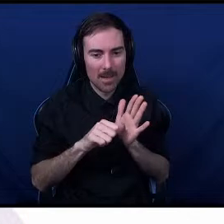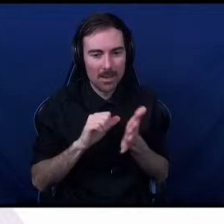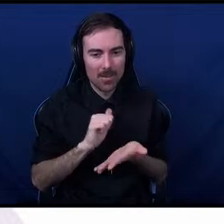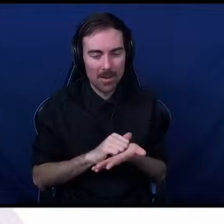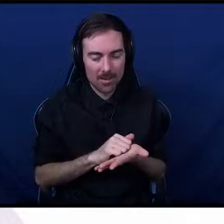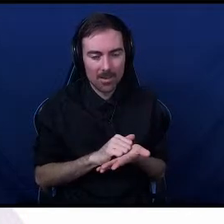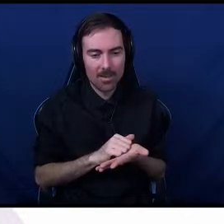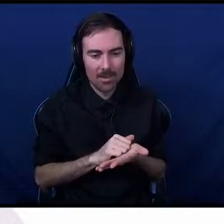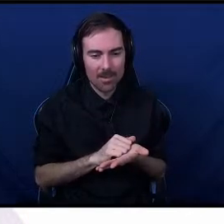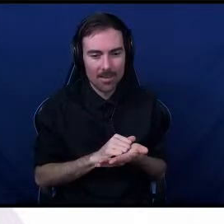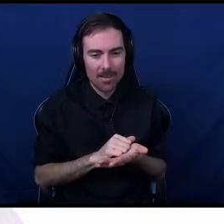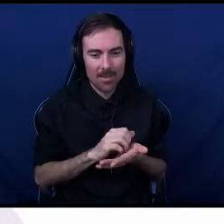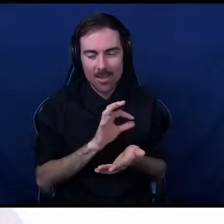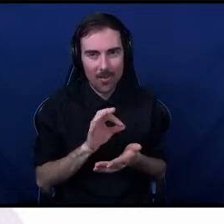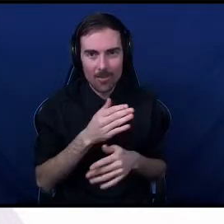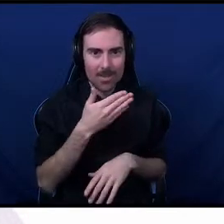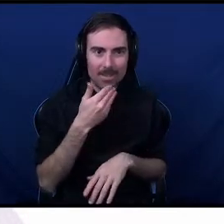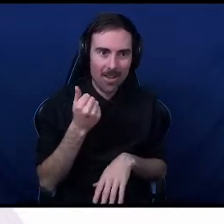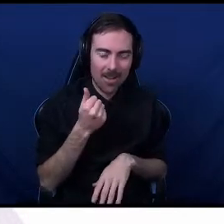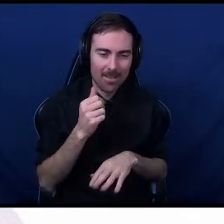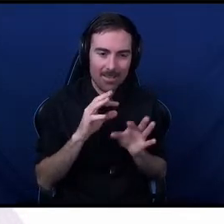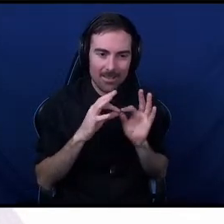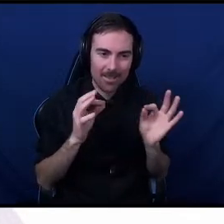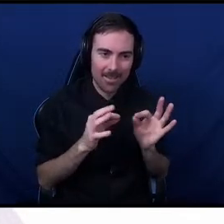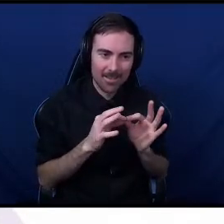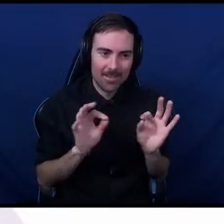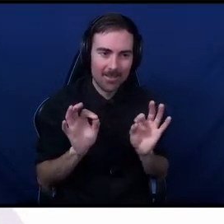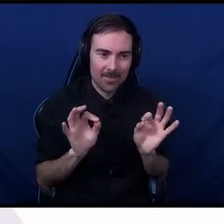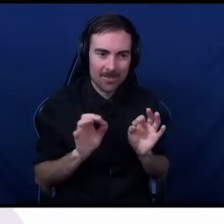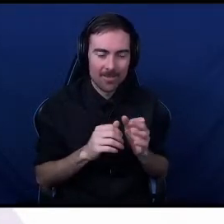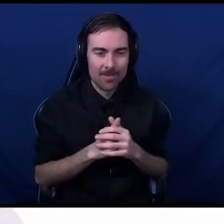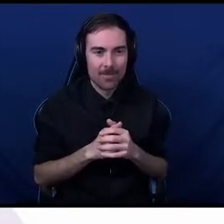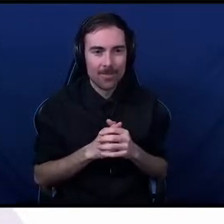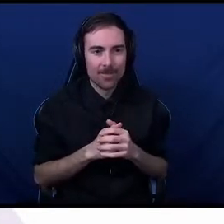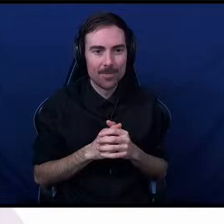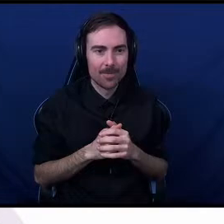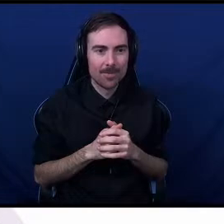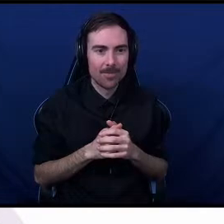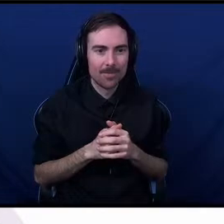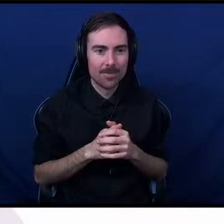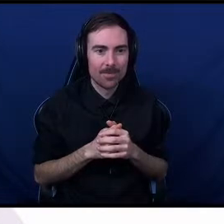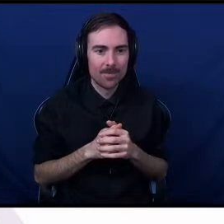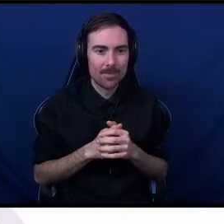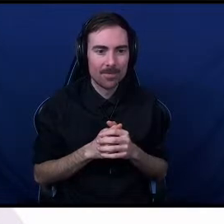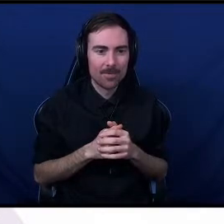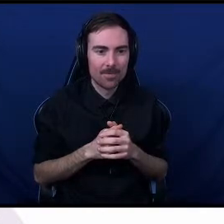But I, there are aspects of kind of businesses working on this